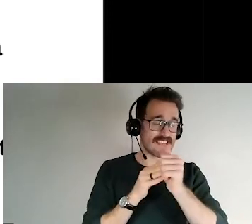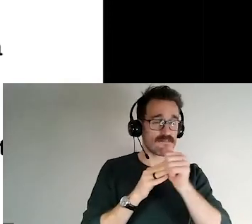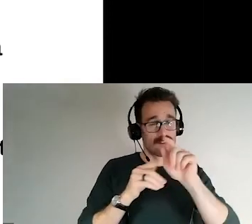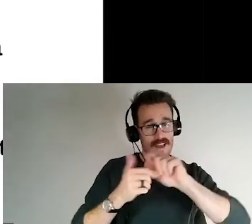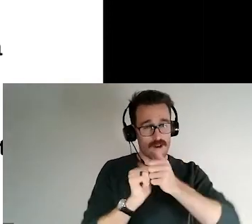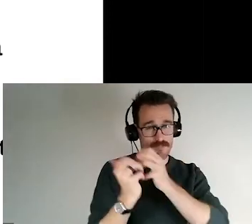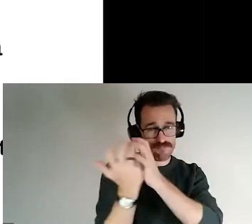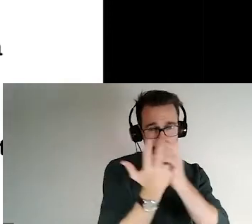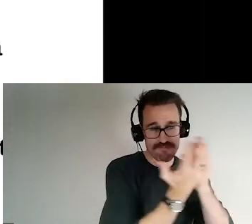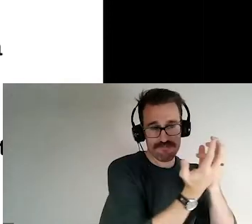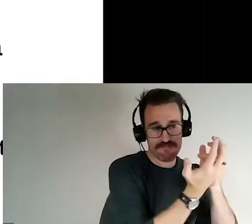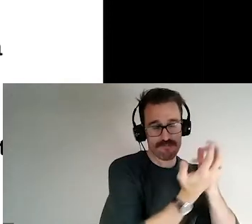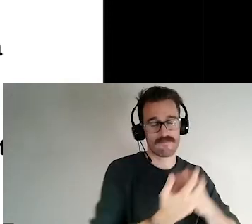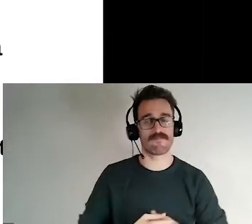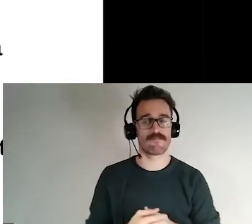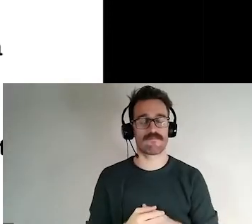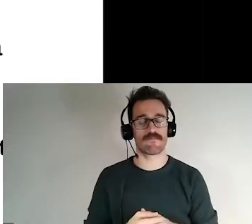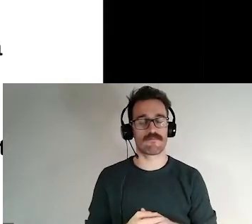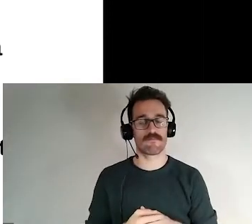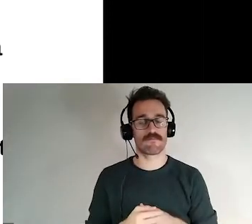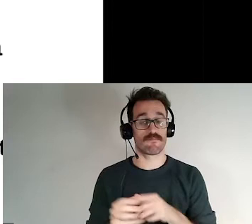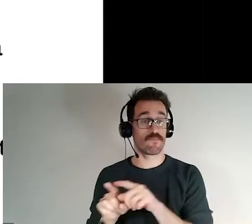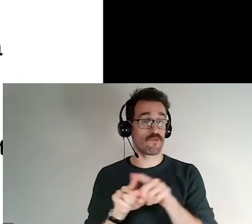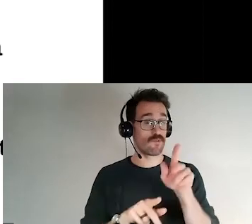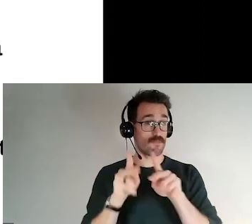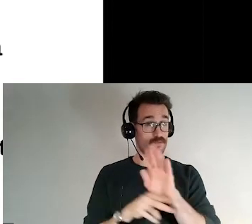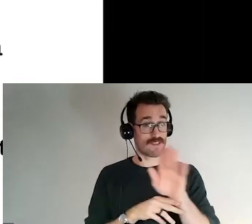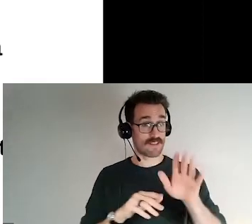We are also supporting people with lived experience of episodic disabilities